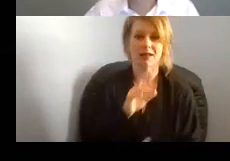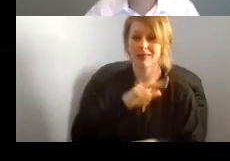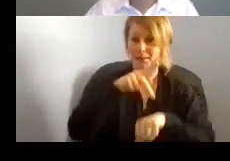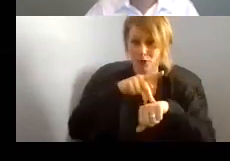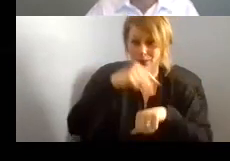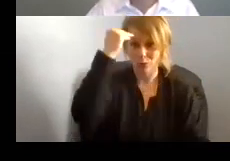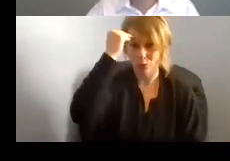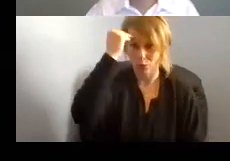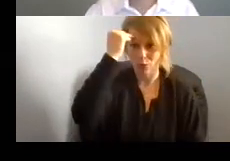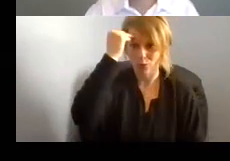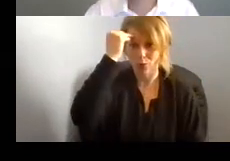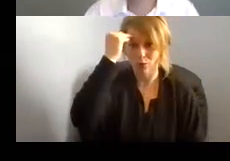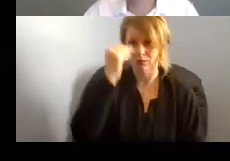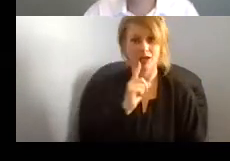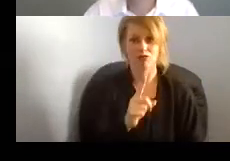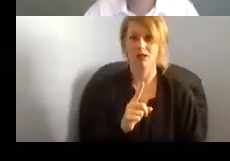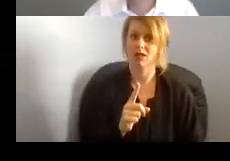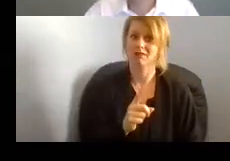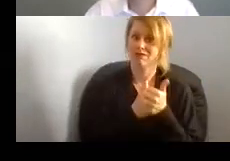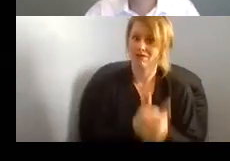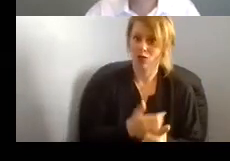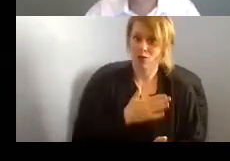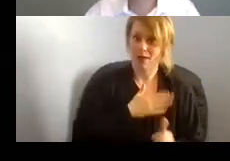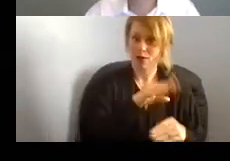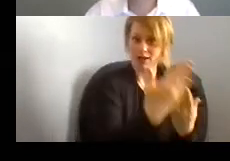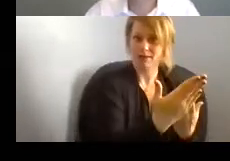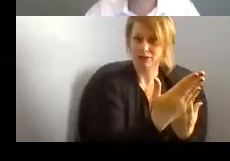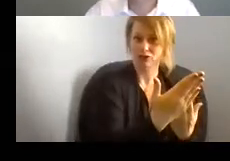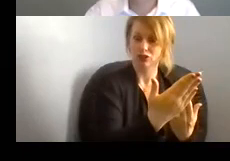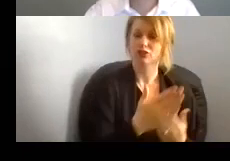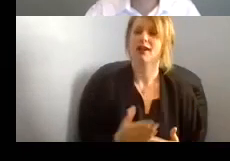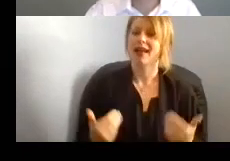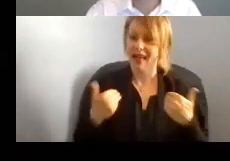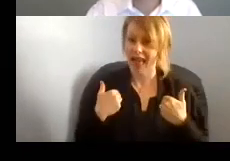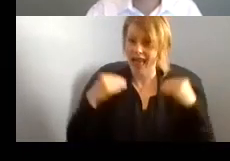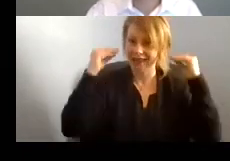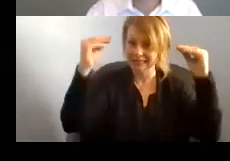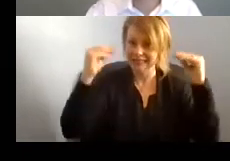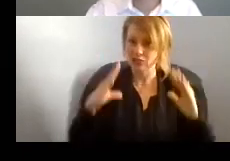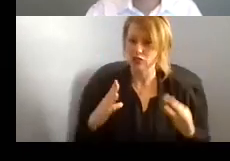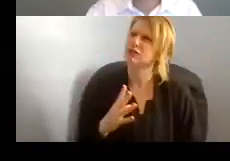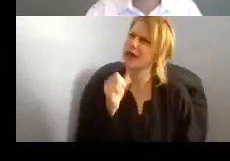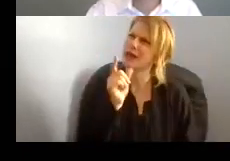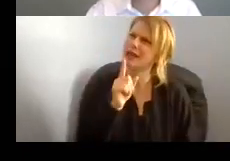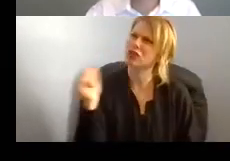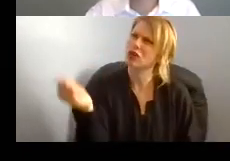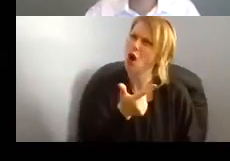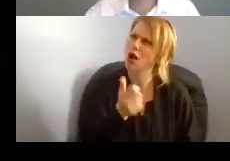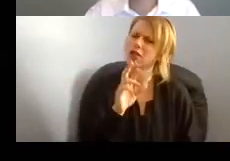and acted on my recommendations that he actually had the teachers – I don’t know if it was all the teachers or just department heads – go through